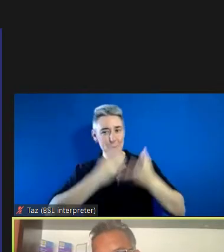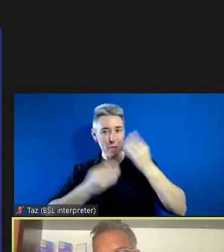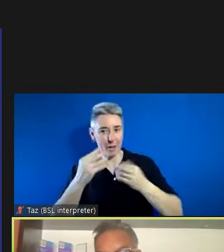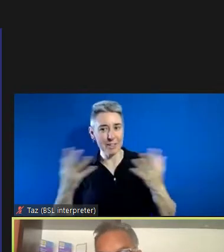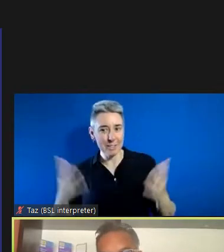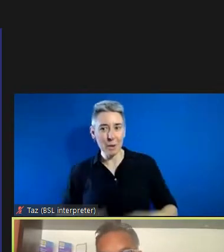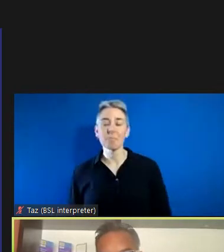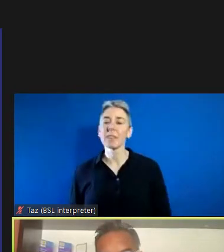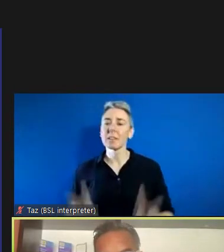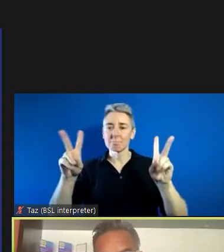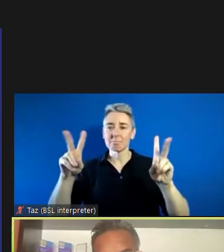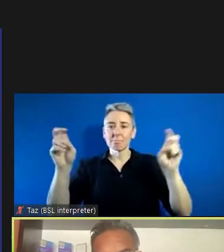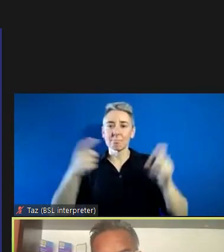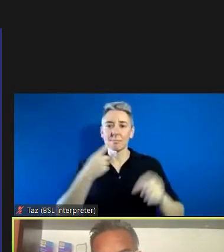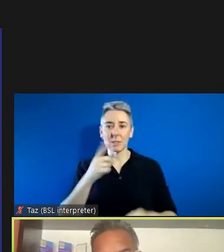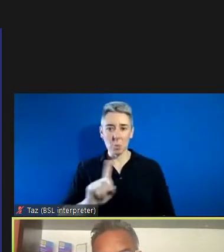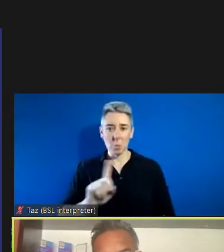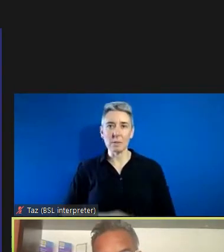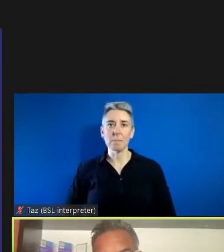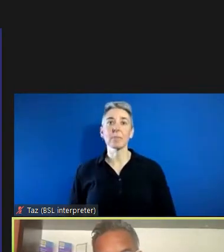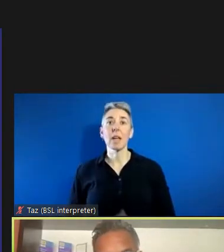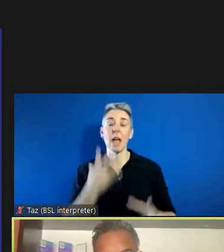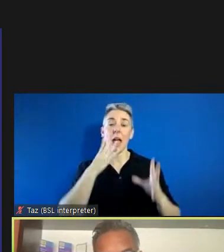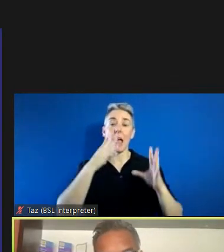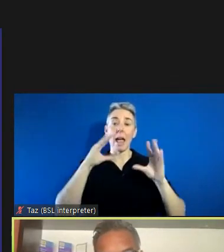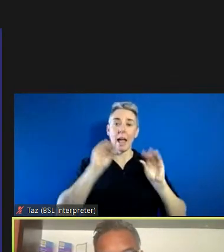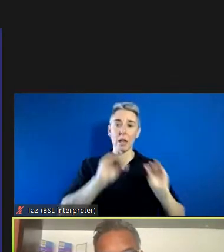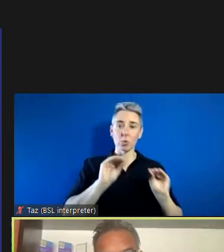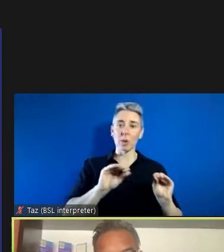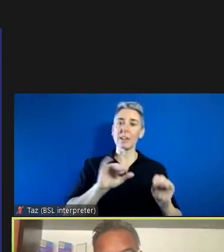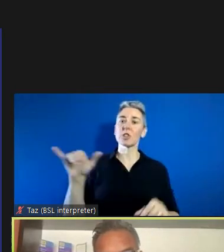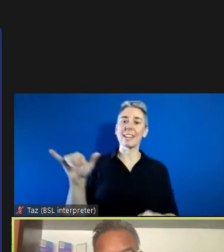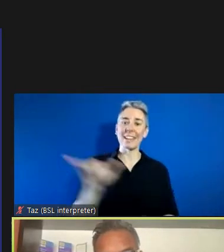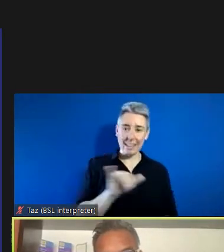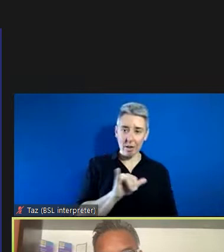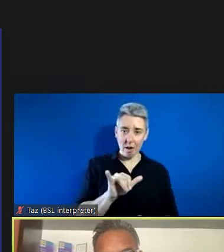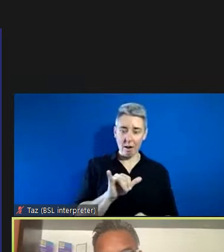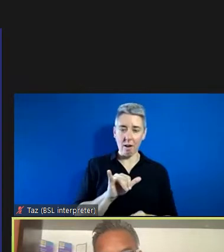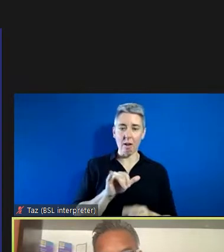Education, even functions. As an instrument, which is used to facilitate integration of